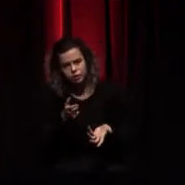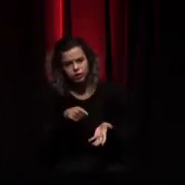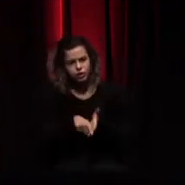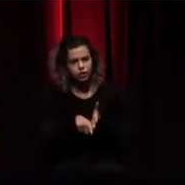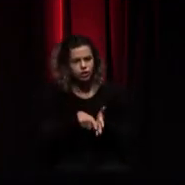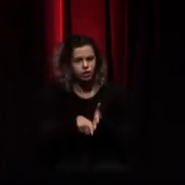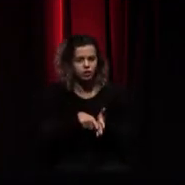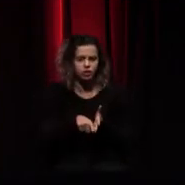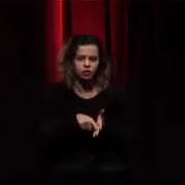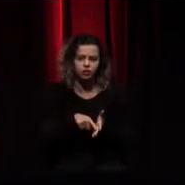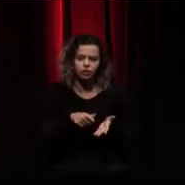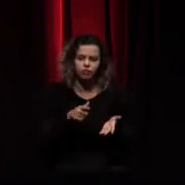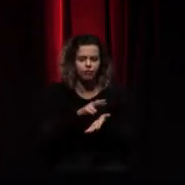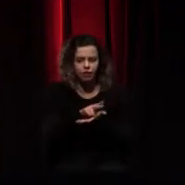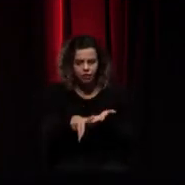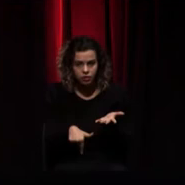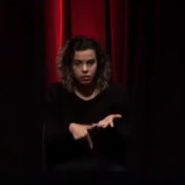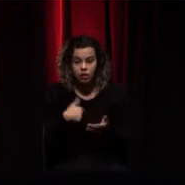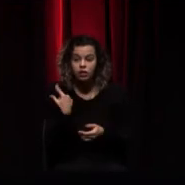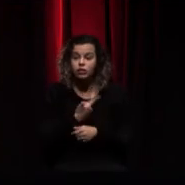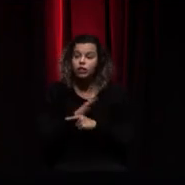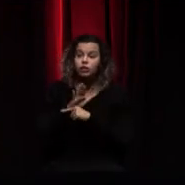We are able to help brands